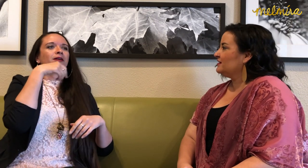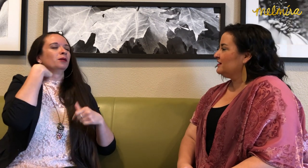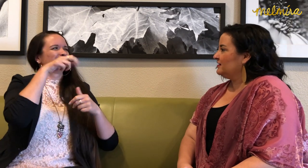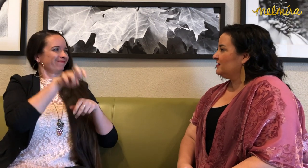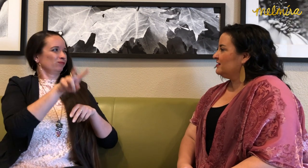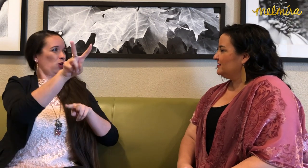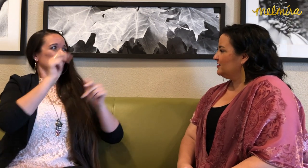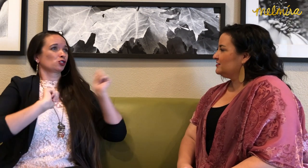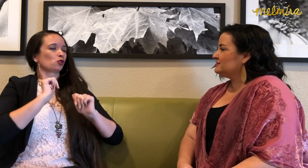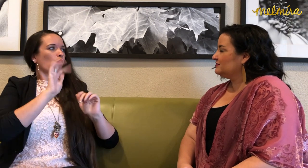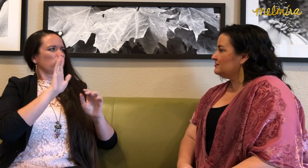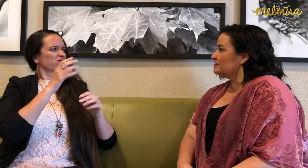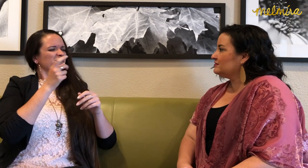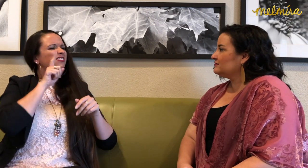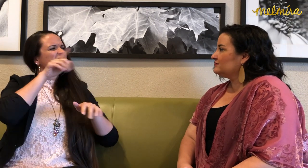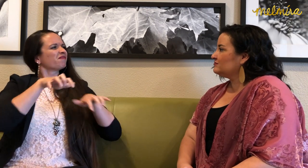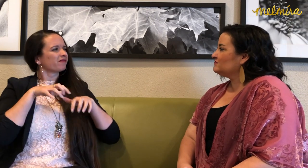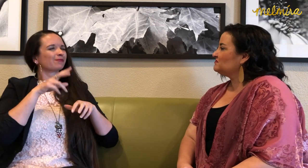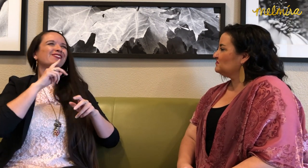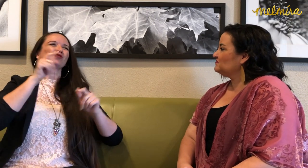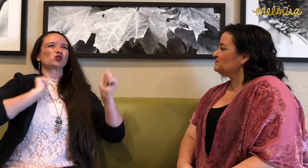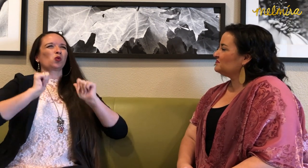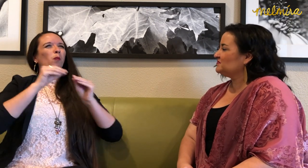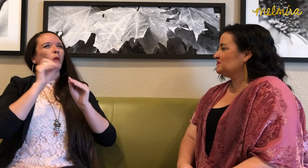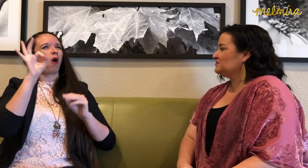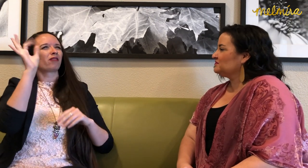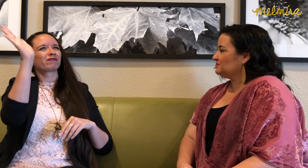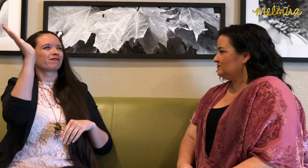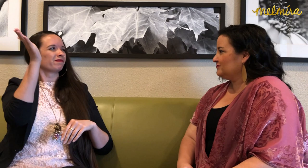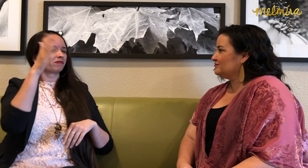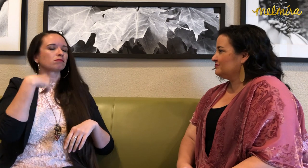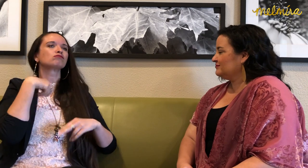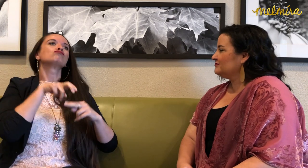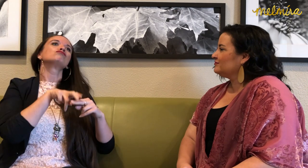I was watching a show in a deaf audience, well, it was more of a presentation.